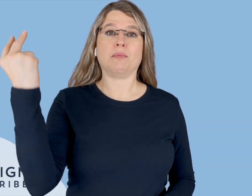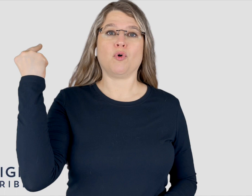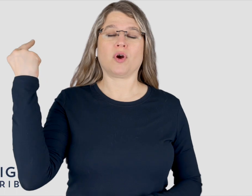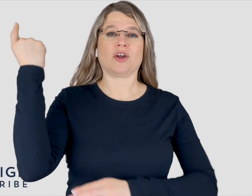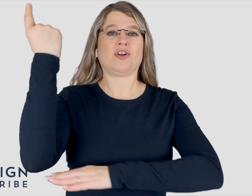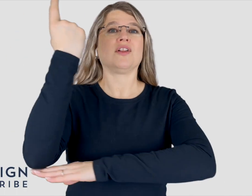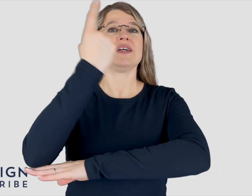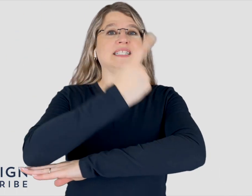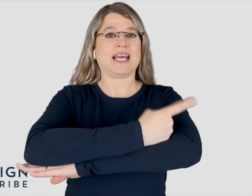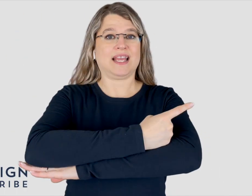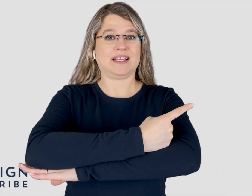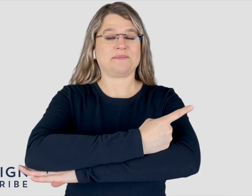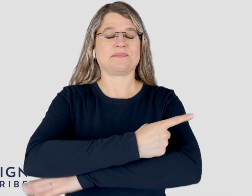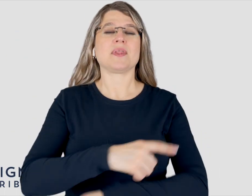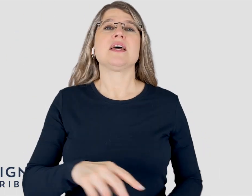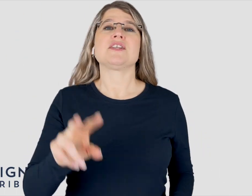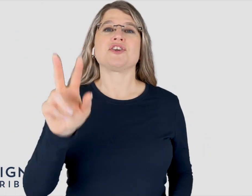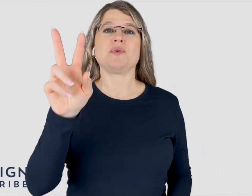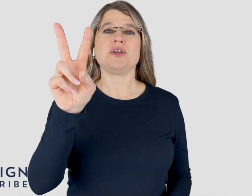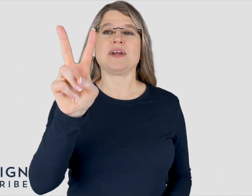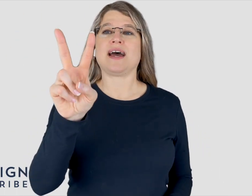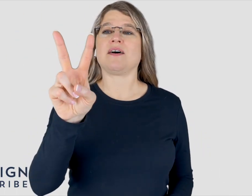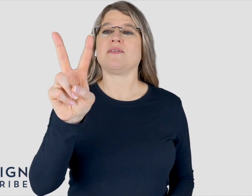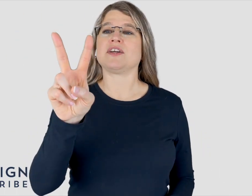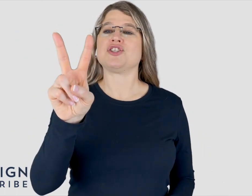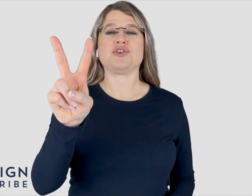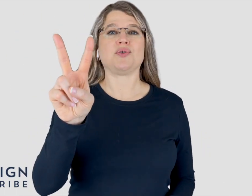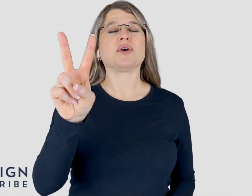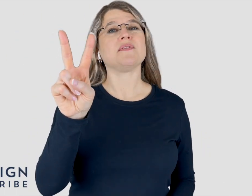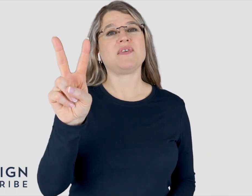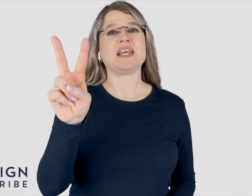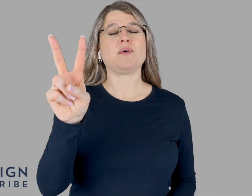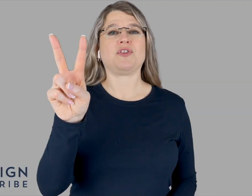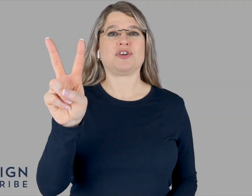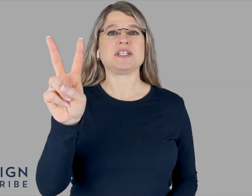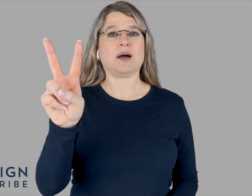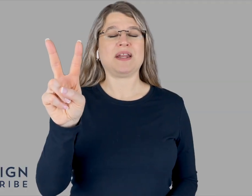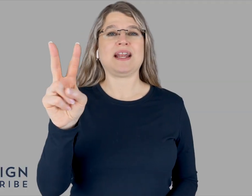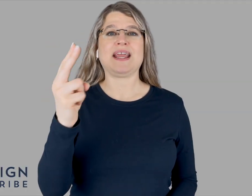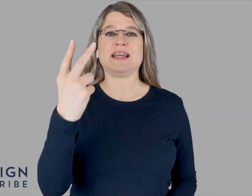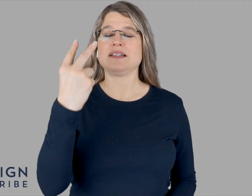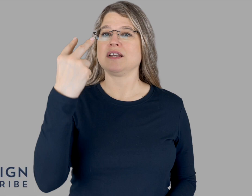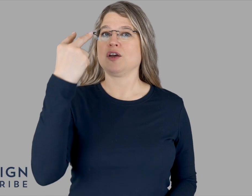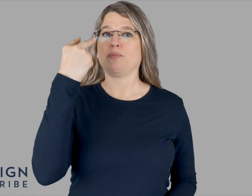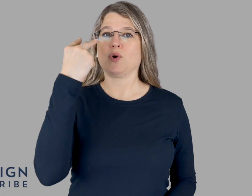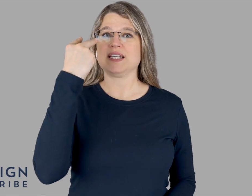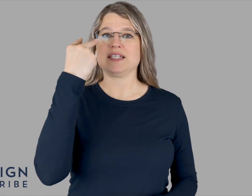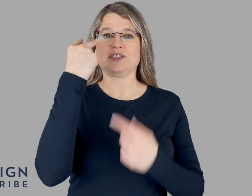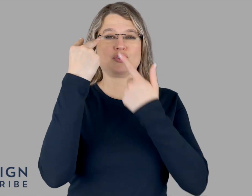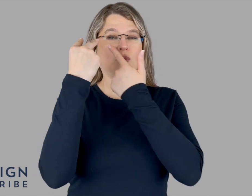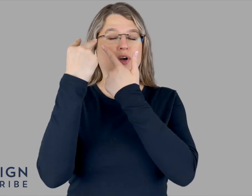Memorial Day. So you're going to have a 2 or a V with your dominant hand. Pointing toward